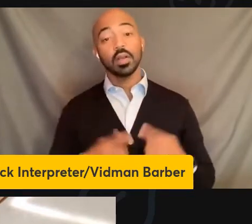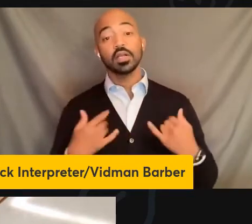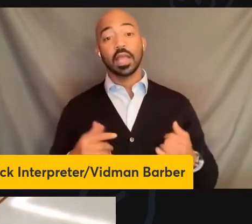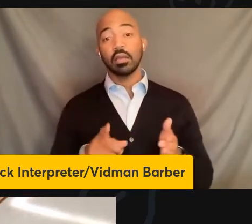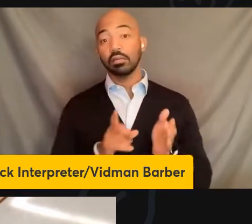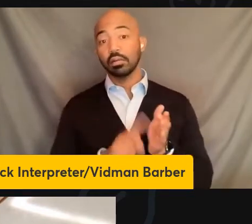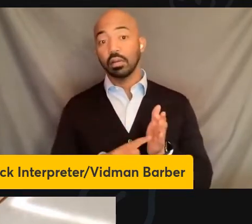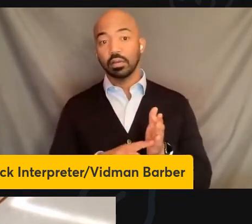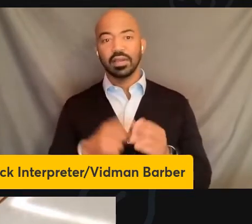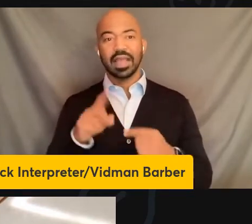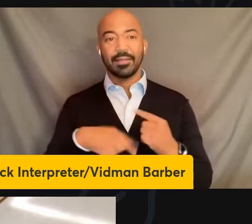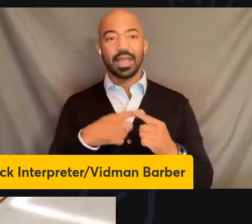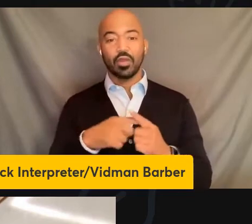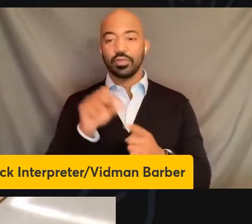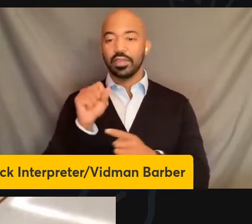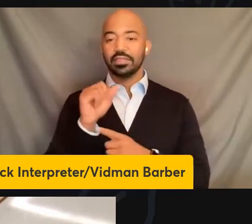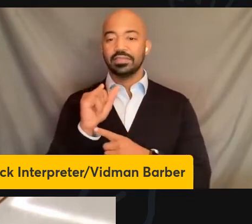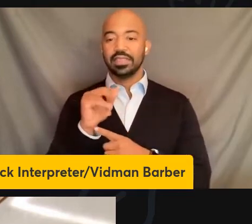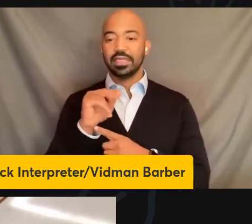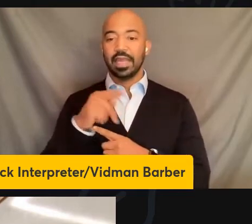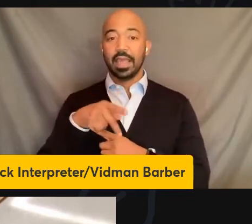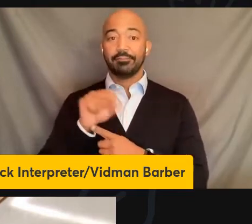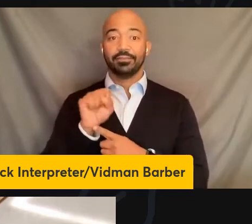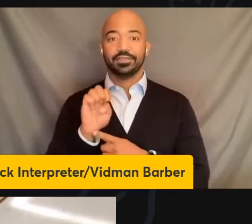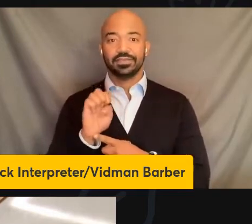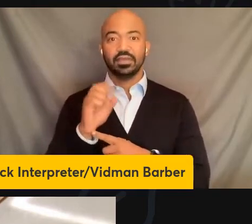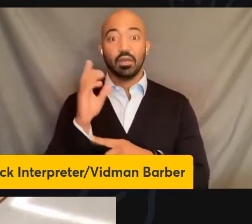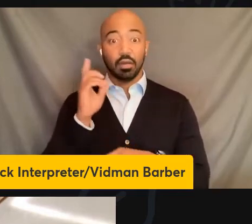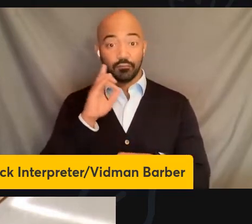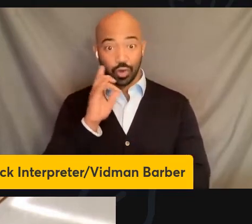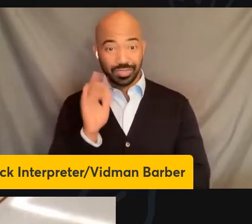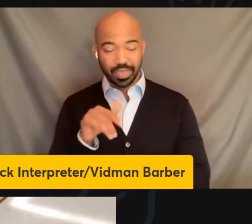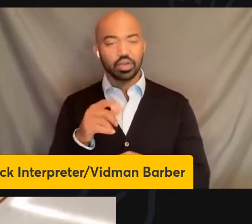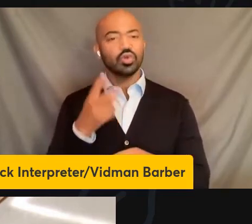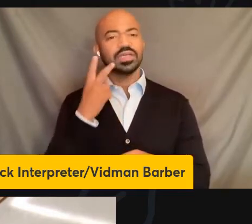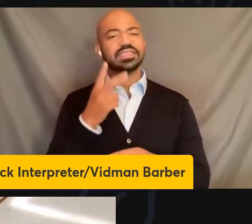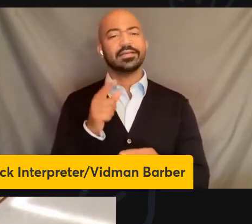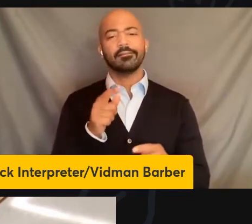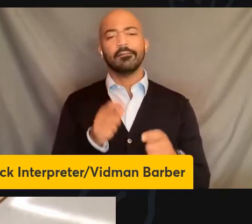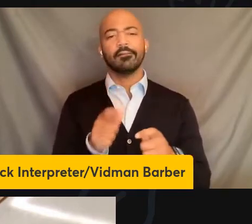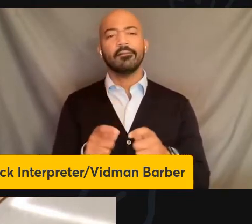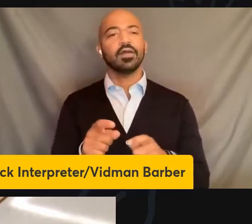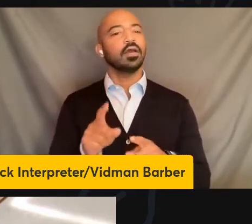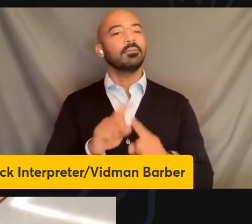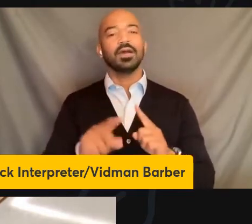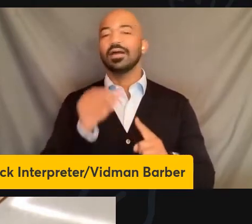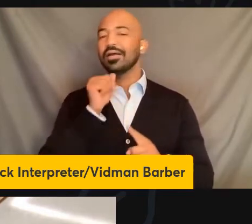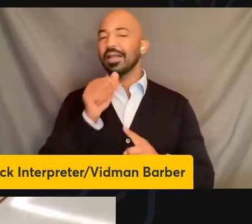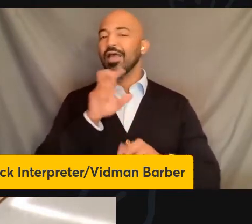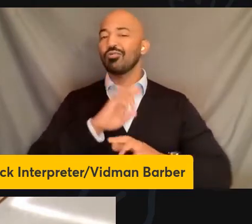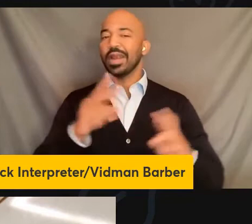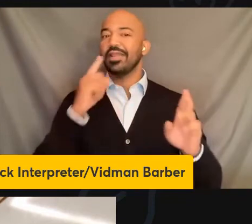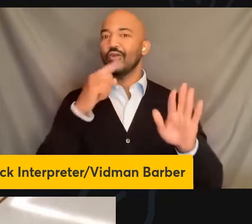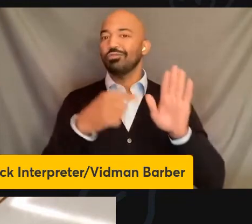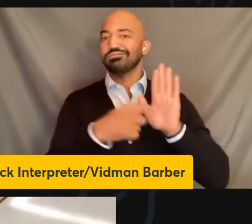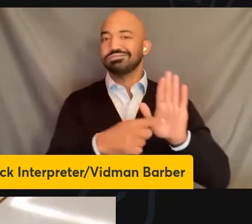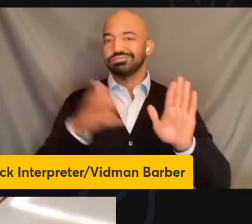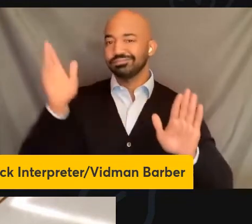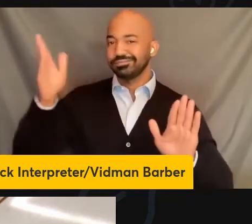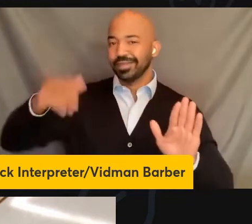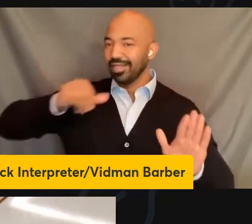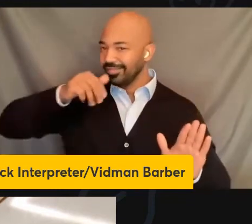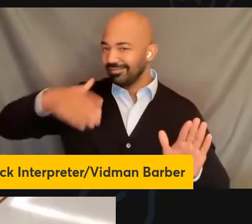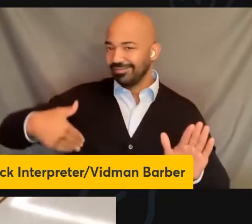synapses present on the neurons, and we can find alterations. I don't think it's ready for primetime yet. So I'll keep that to